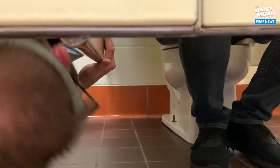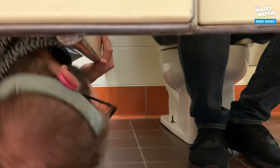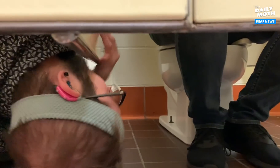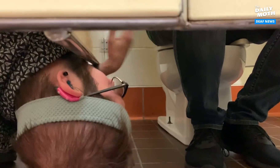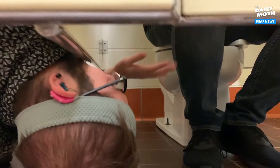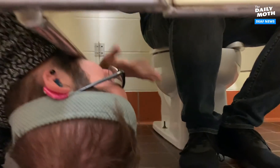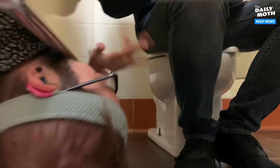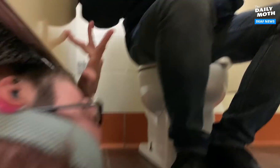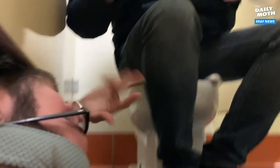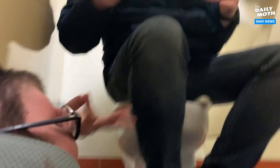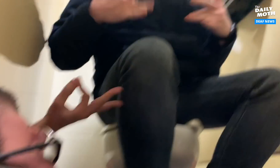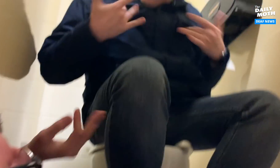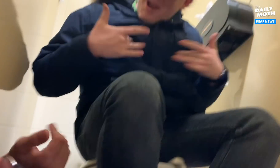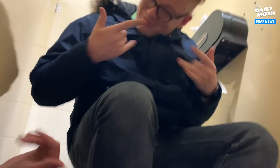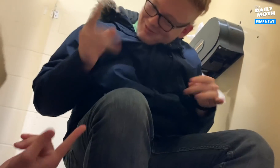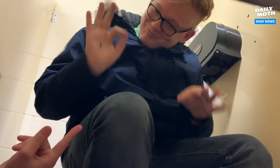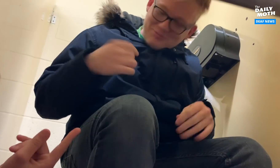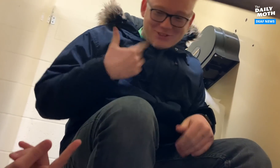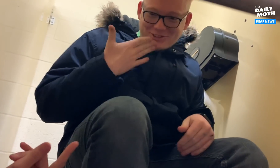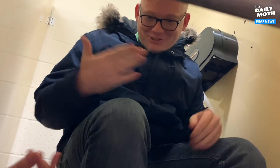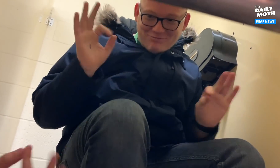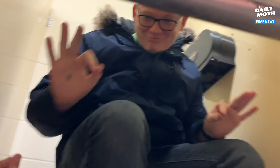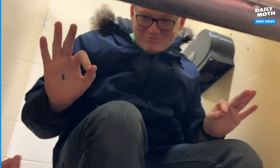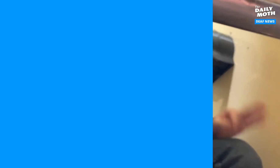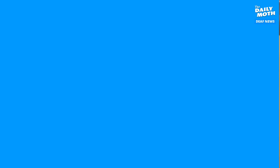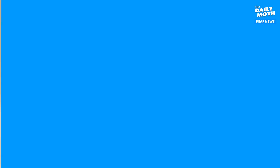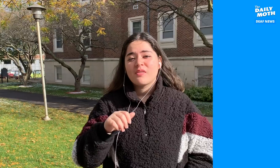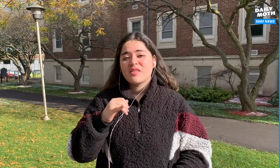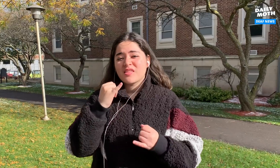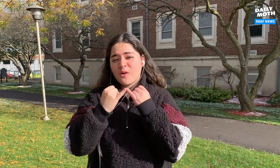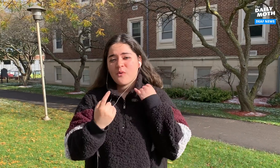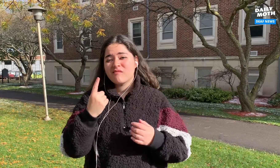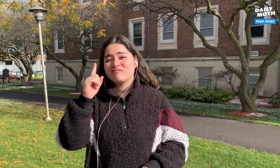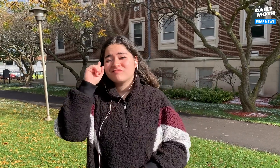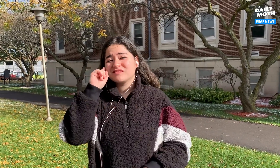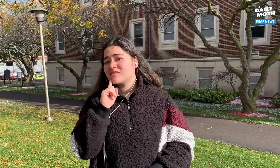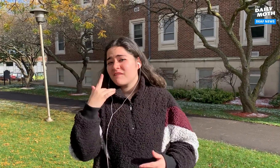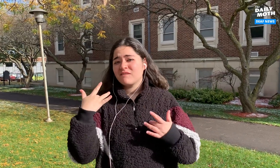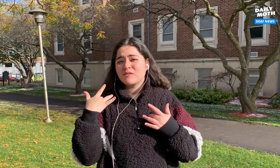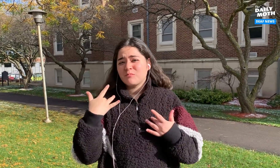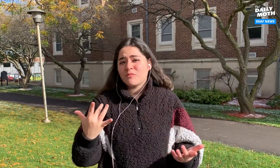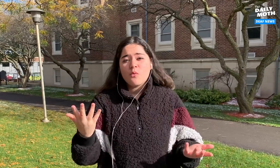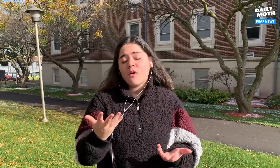What’s going on? You good? What’s up?! I’ve been good! Here’s the last Deaf Bing.